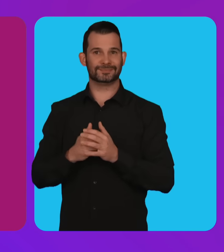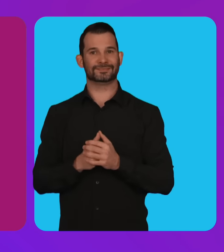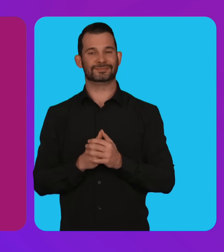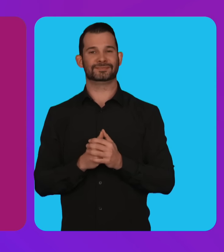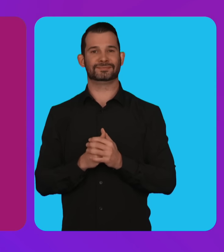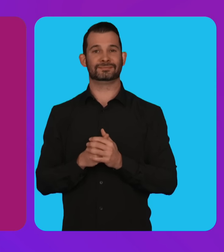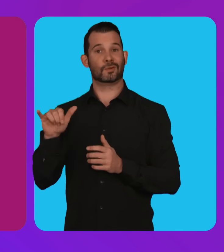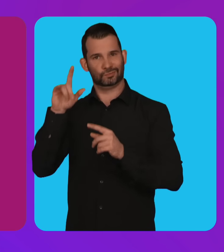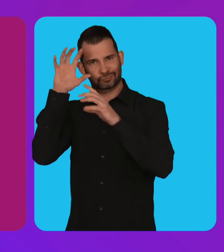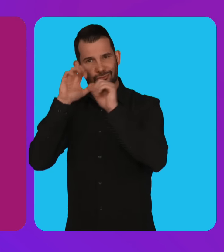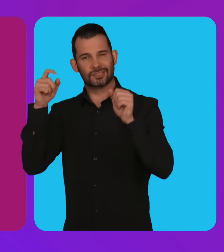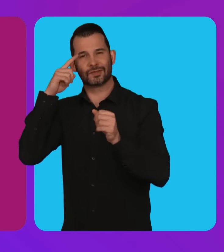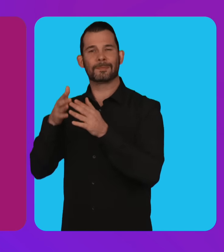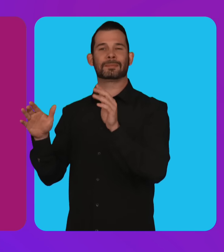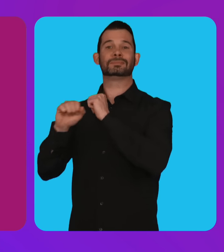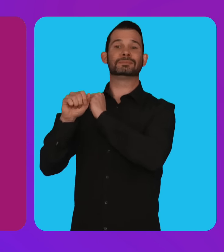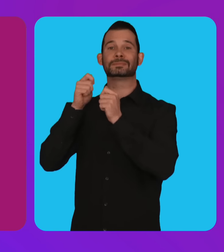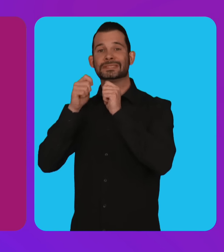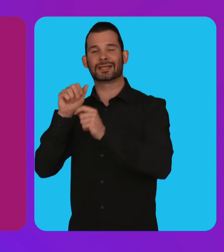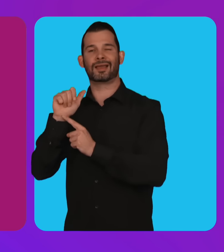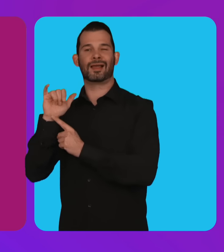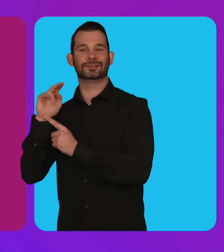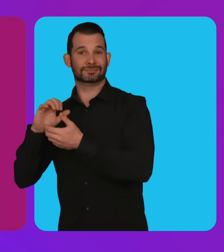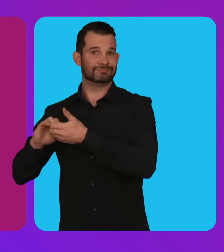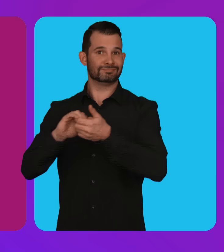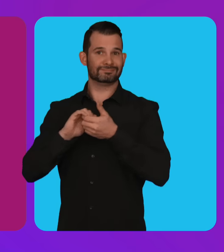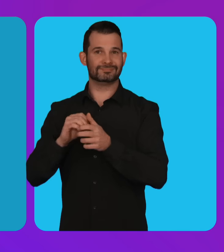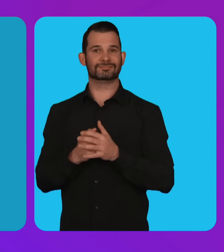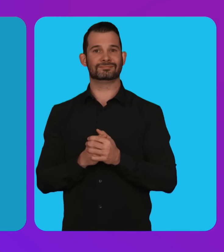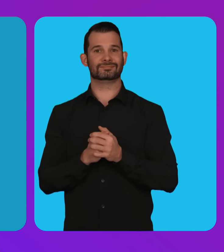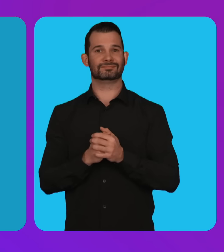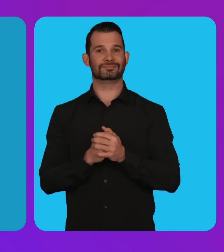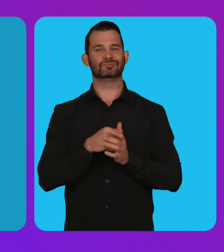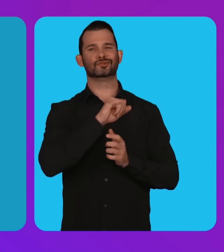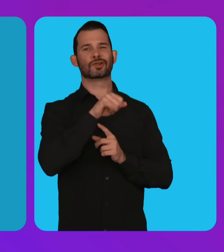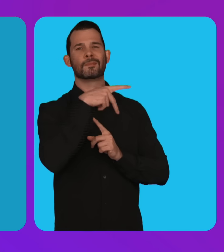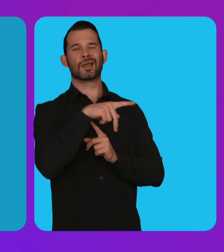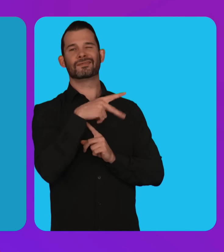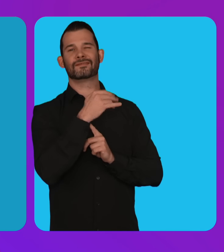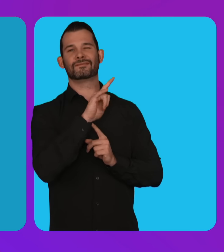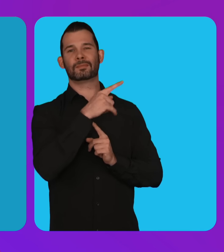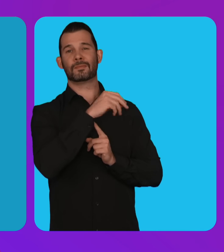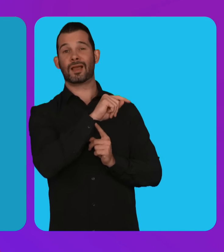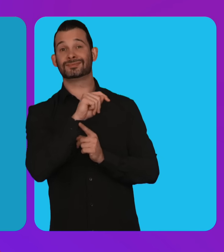I'm also the president of the public media alliance. Jean-paul Philippot, [French]. [Interpreter 2] I'm Jean-paul Philippot.